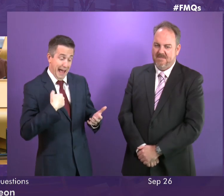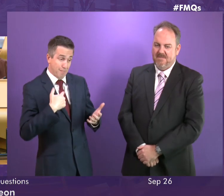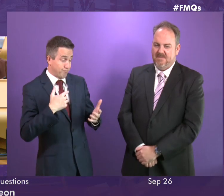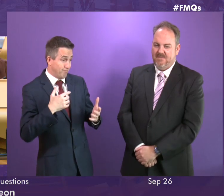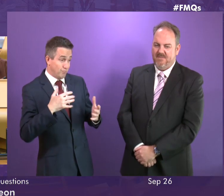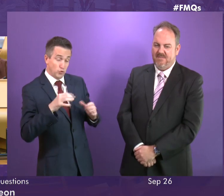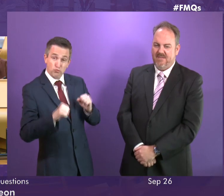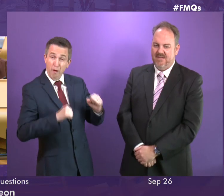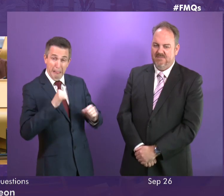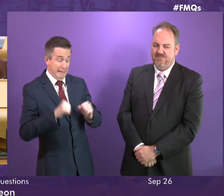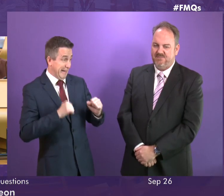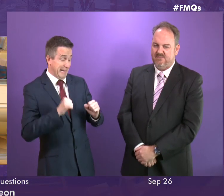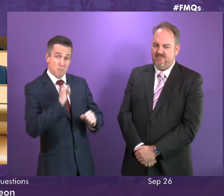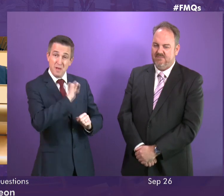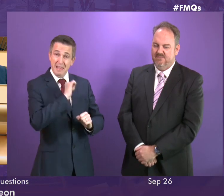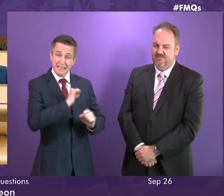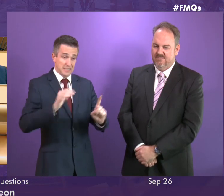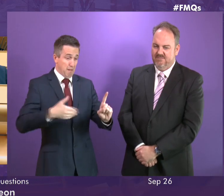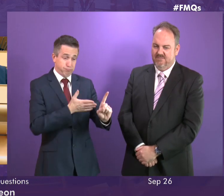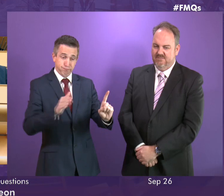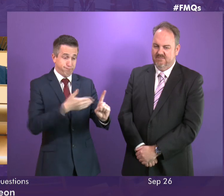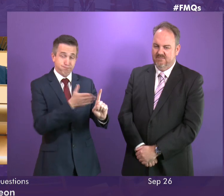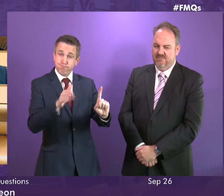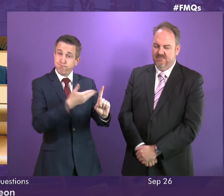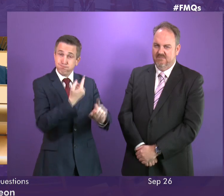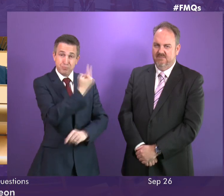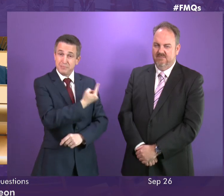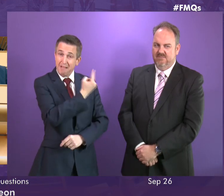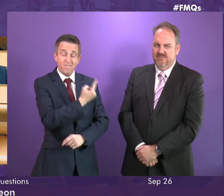up with Richard Leonard’s twists and turns. If I am understanding him right—bear with